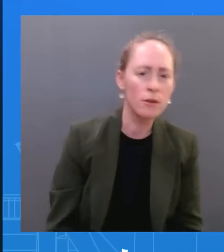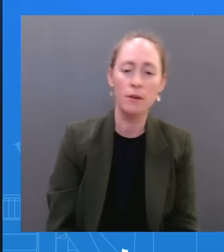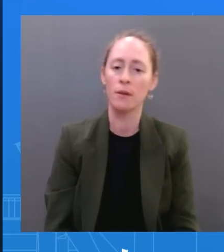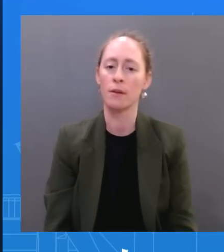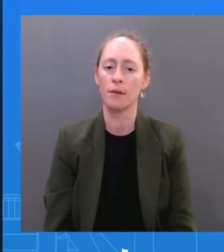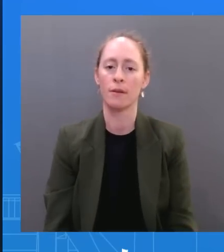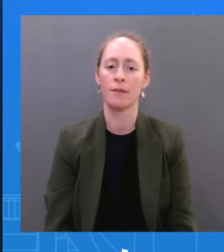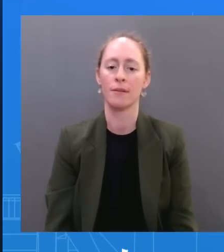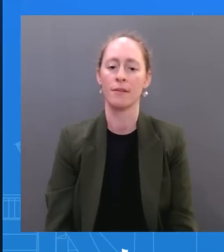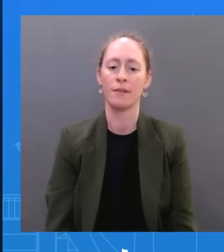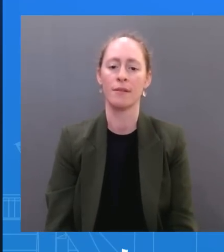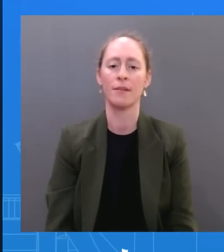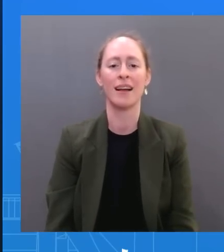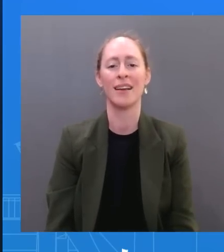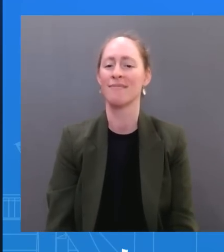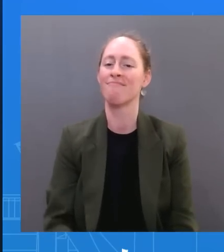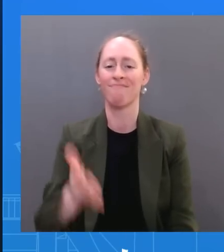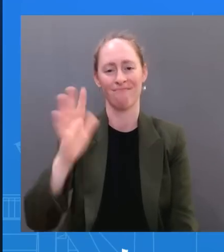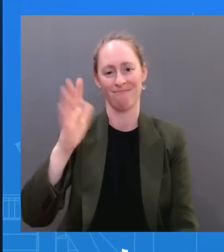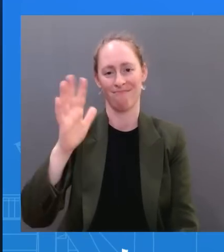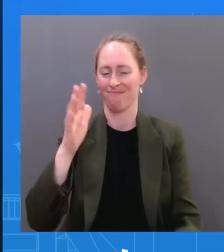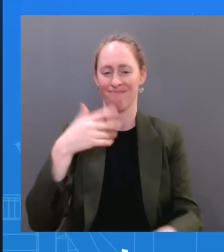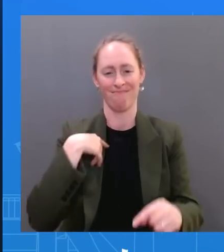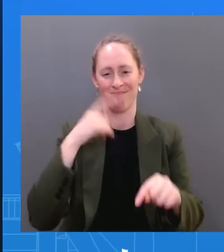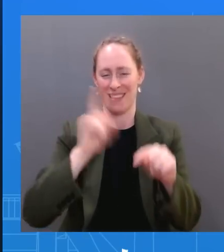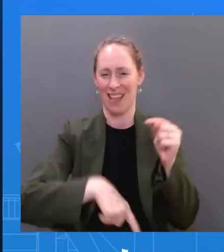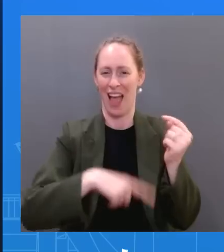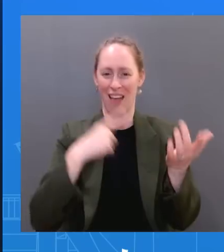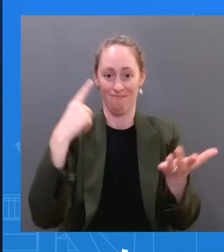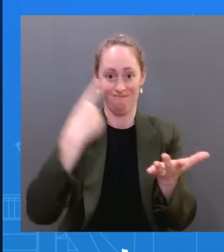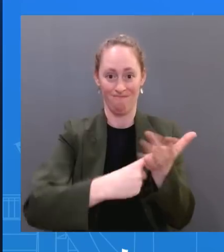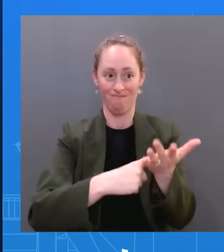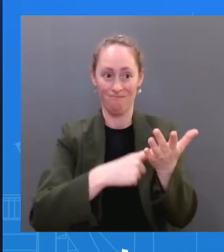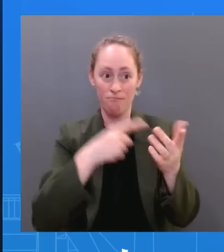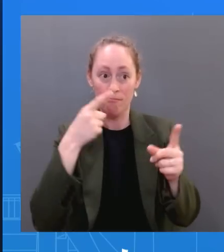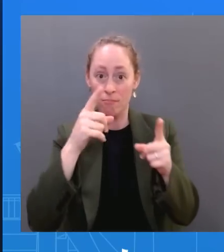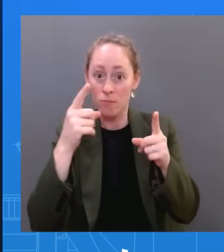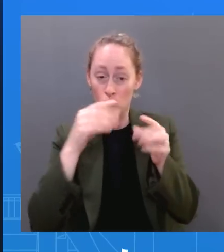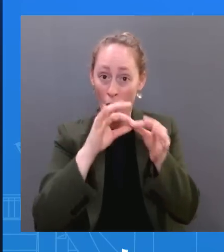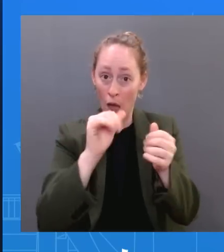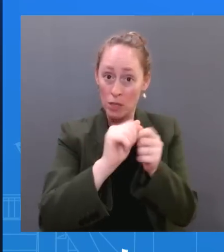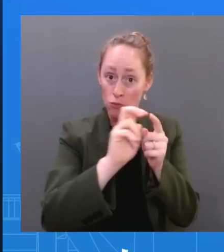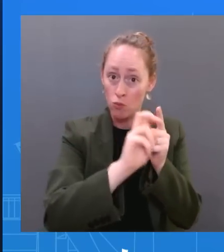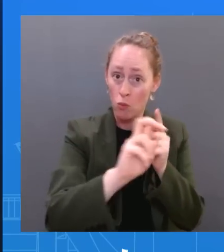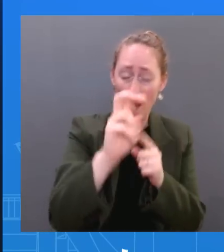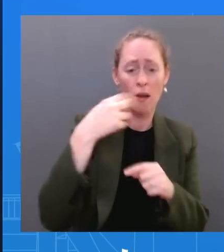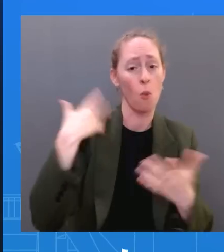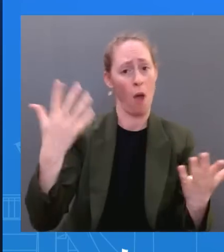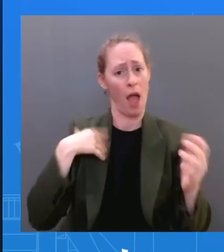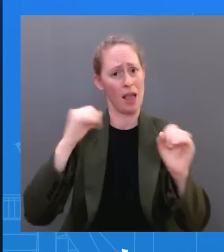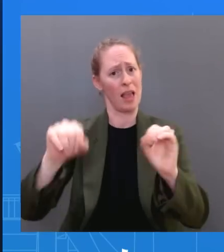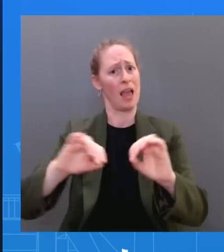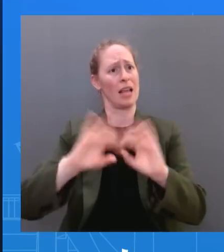What I will say is that President Biden is laser-focused on a government-to-government solution to this issue.